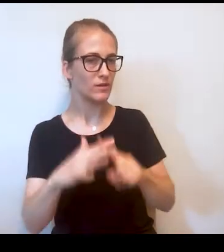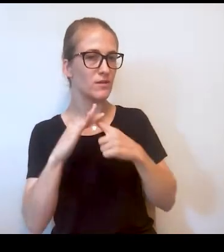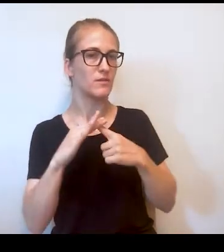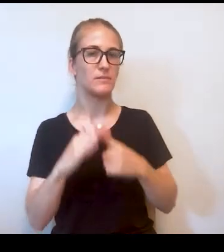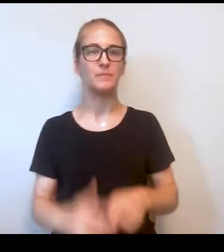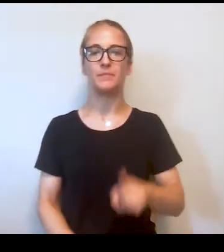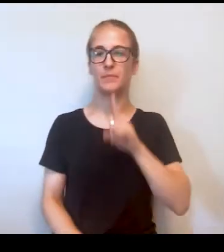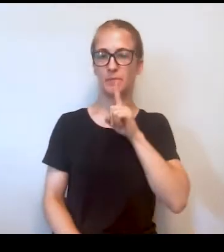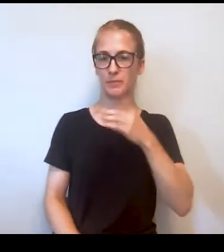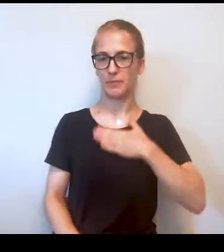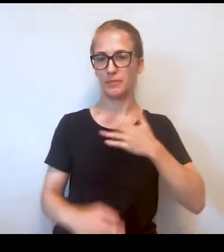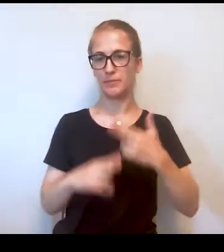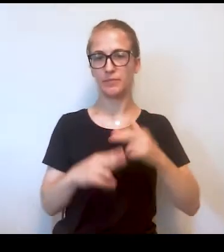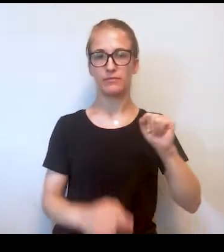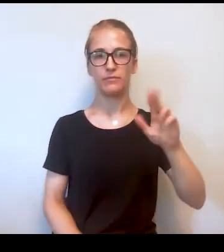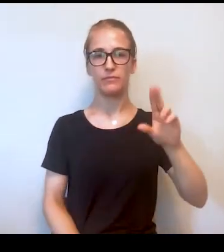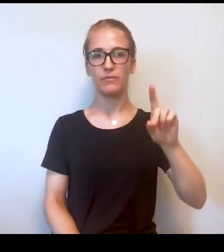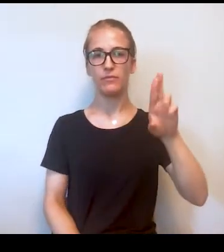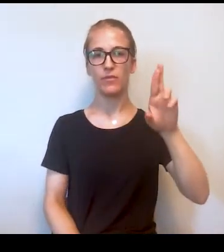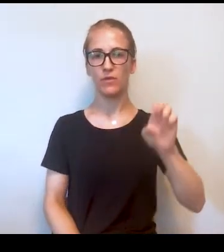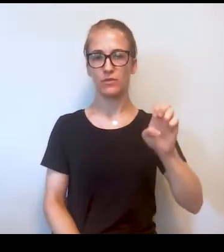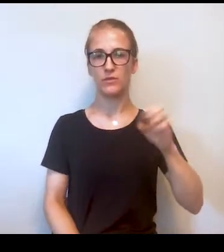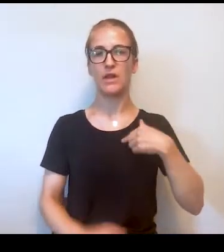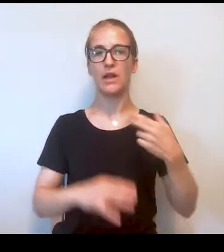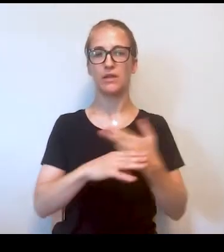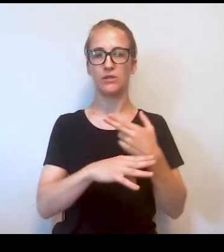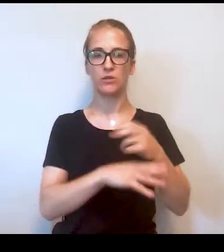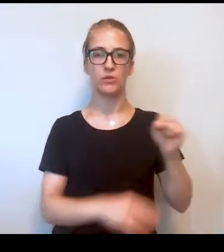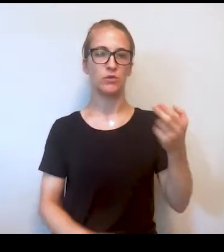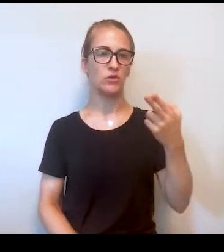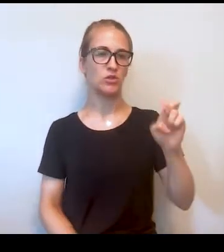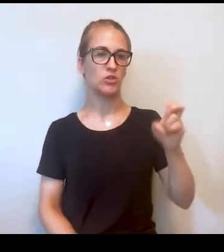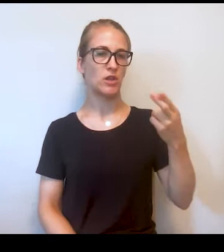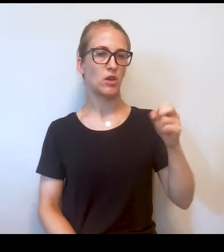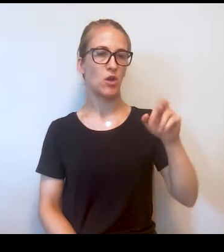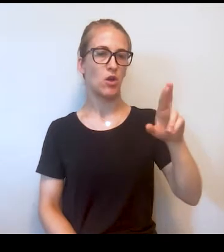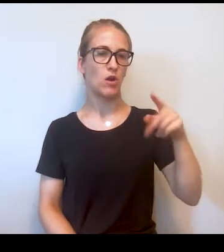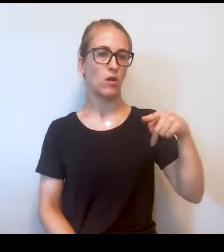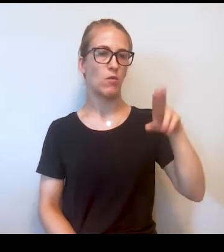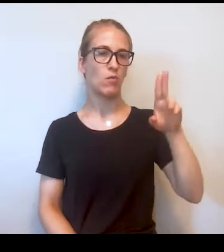[Audre] Sure, my name is Audre. I use she/her pronouns.